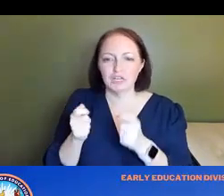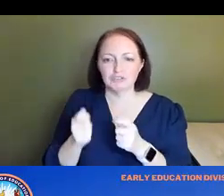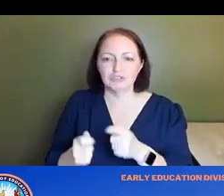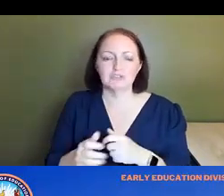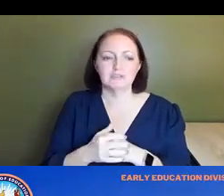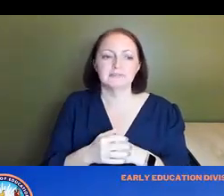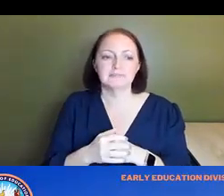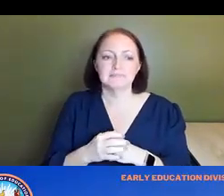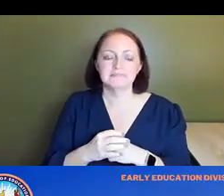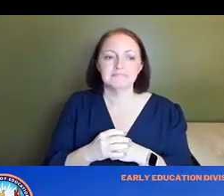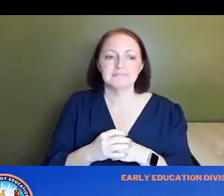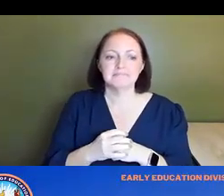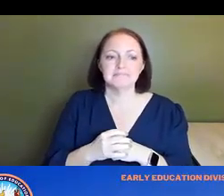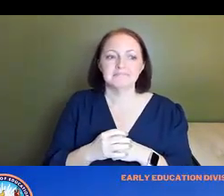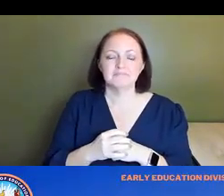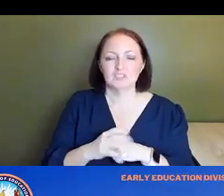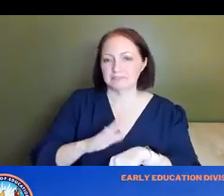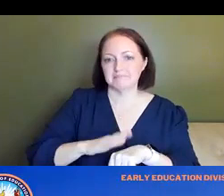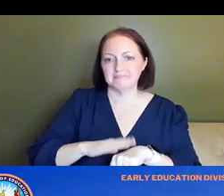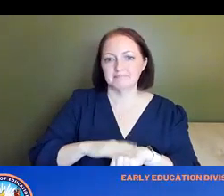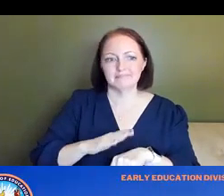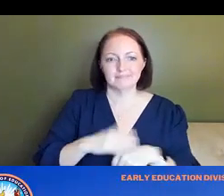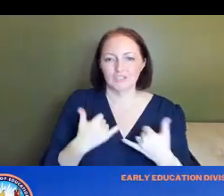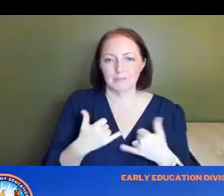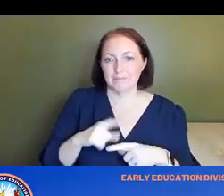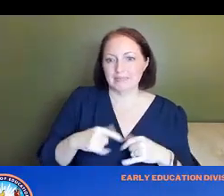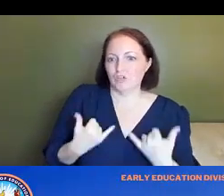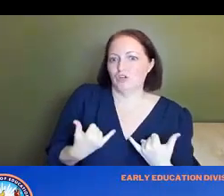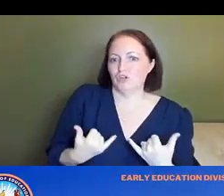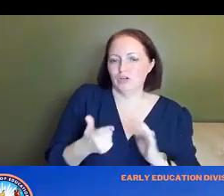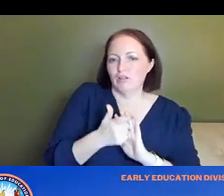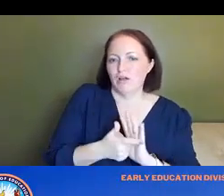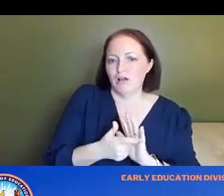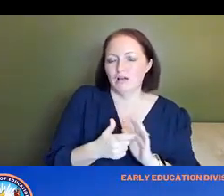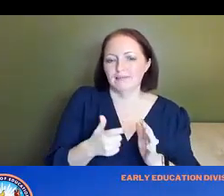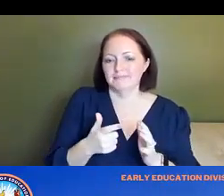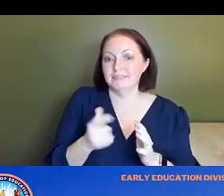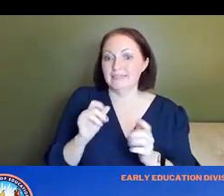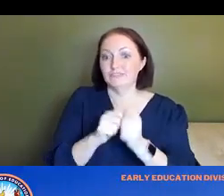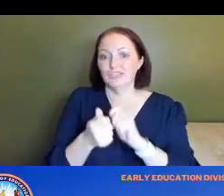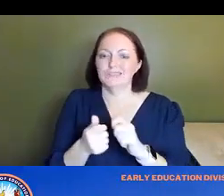just note that these are current law and as things change we’ll make sure that we share